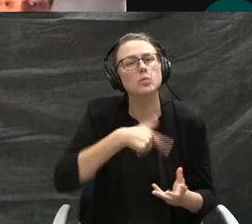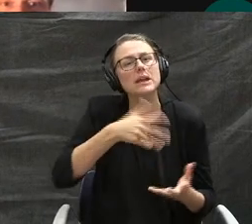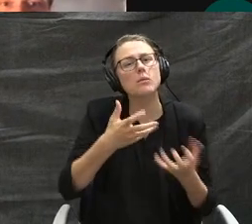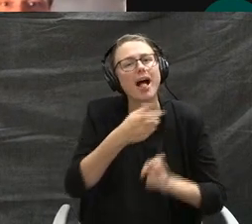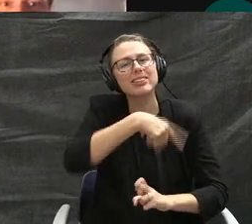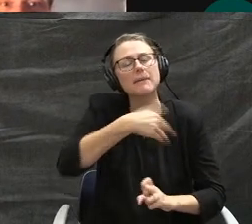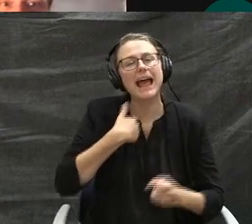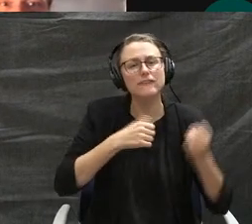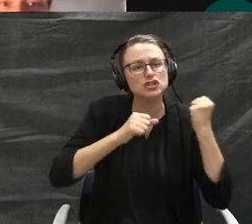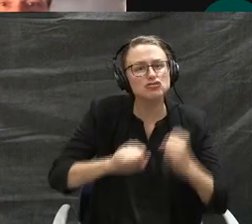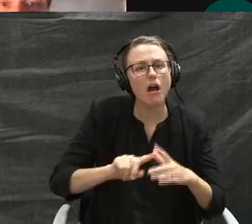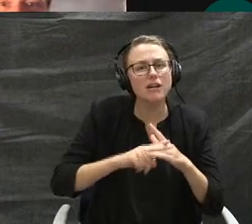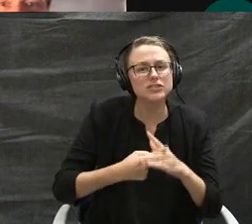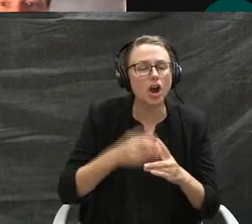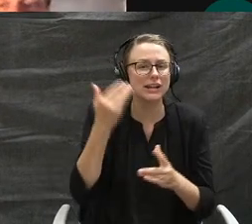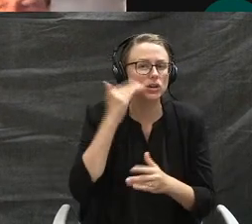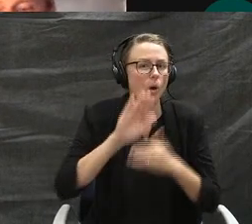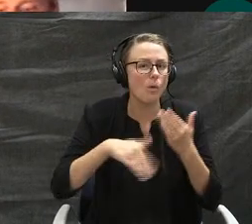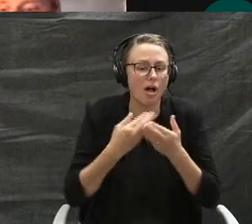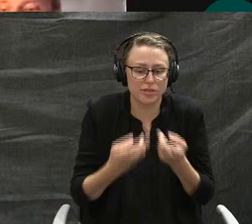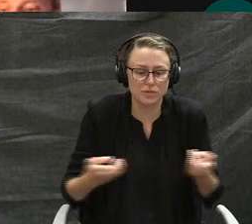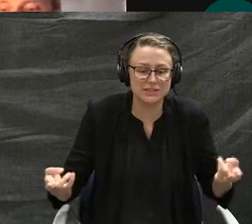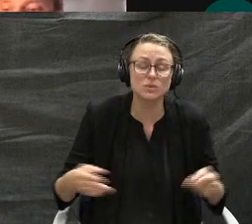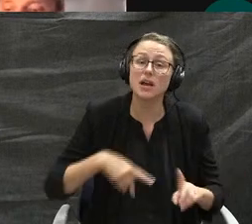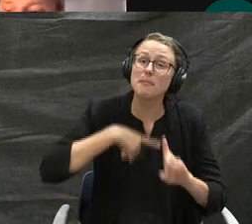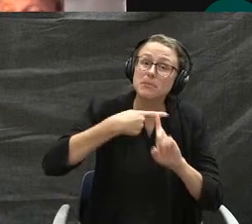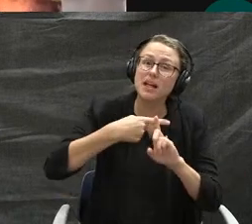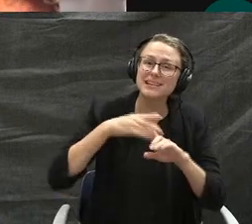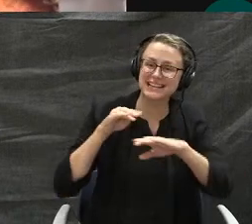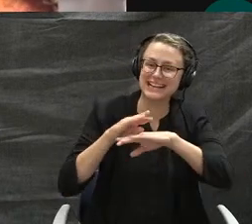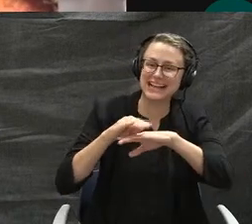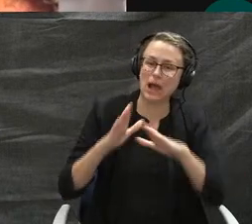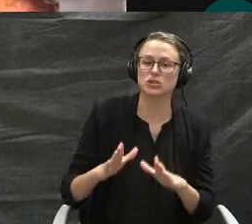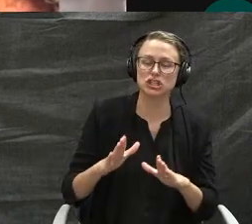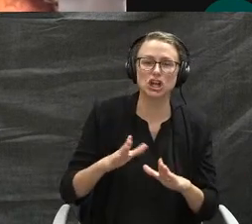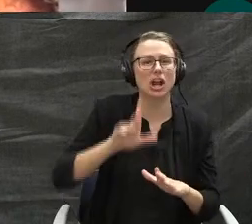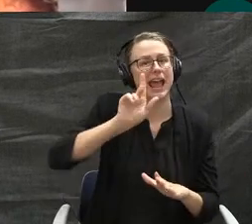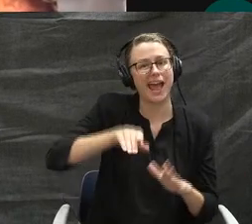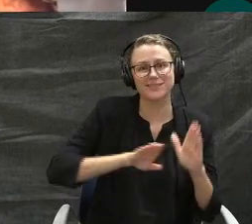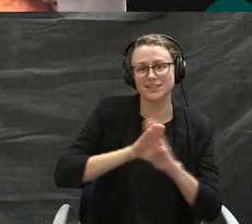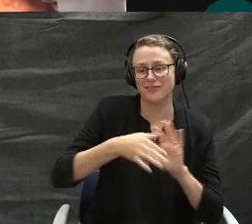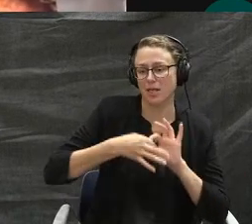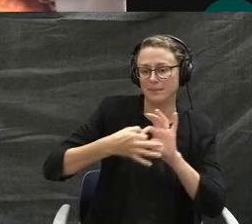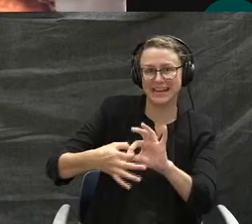resources. And obviously a critical part is their connection with their counselor that we need to have some very